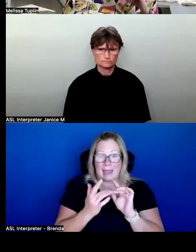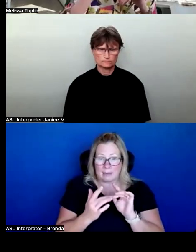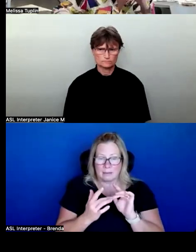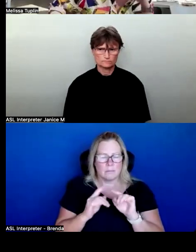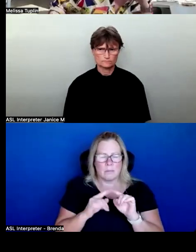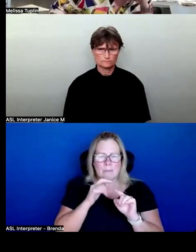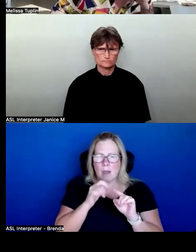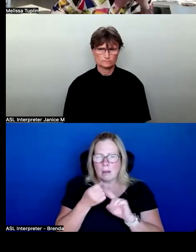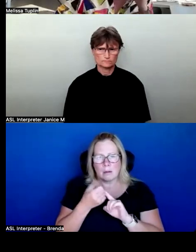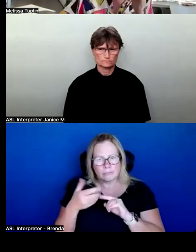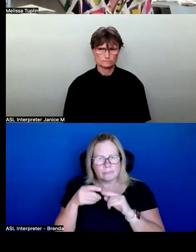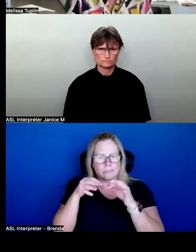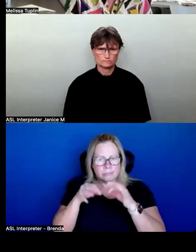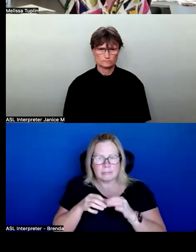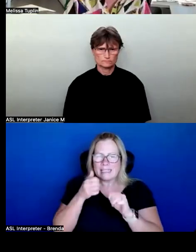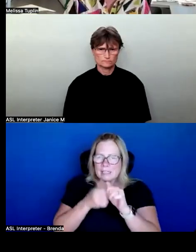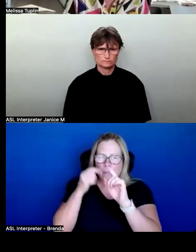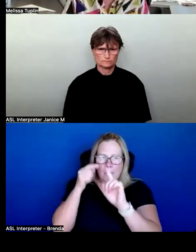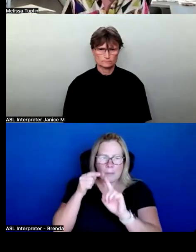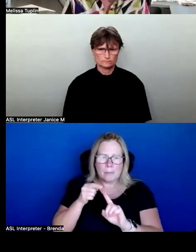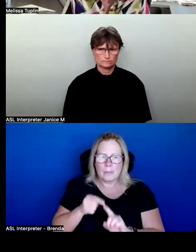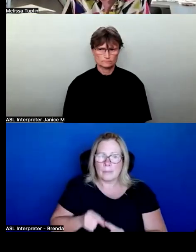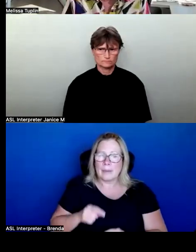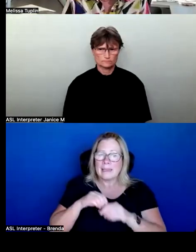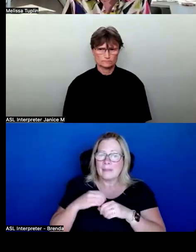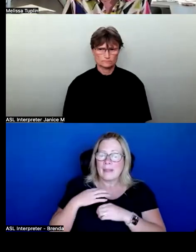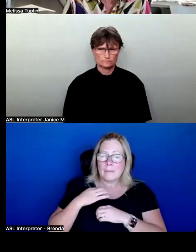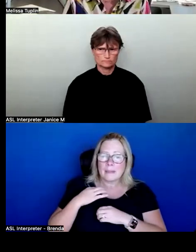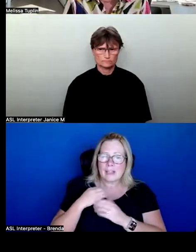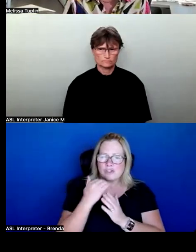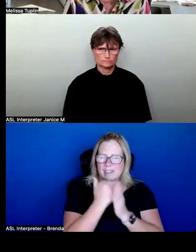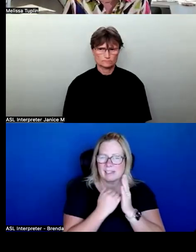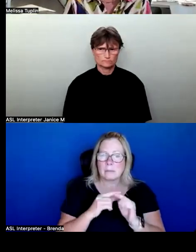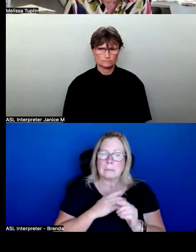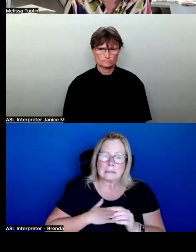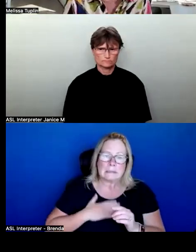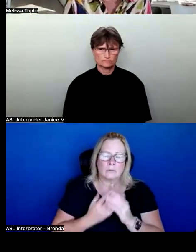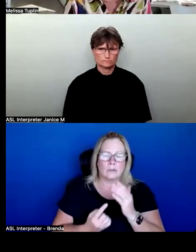guidelines for all of the application requirements and reach out to program staff with questions.